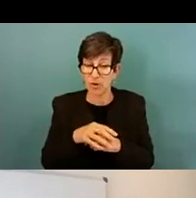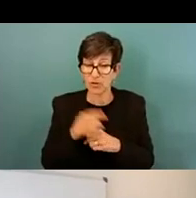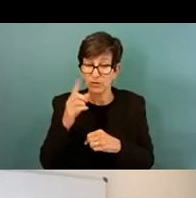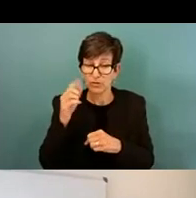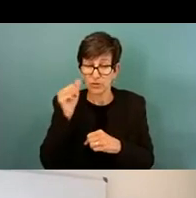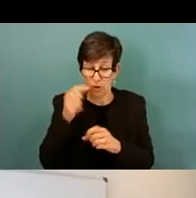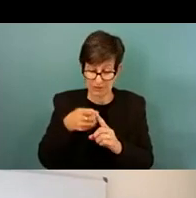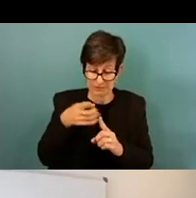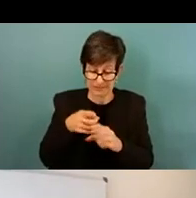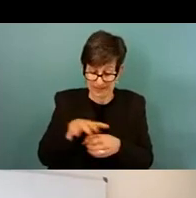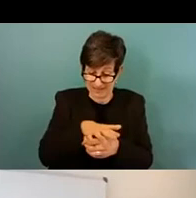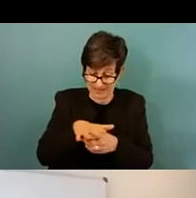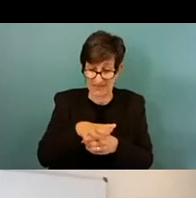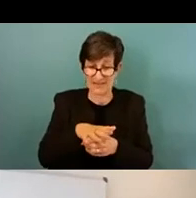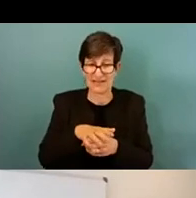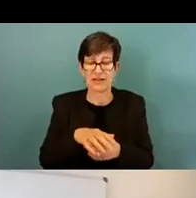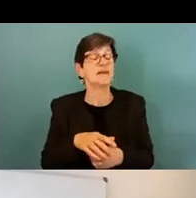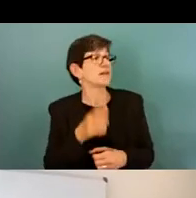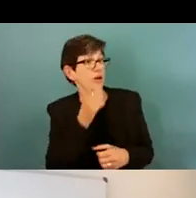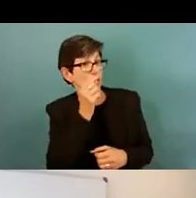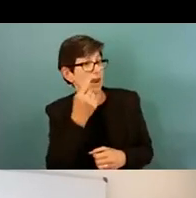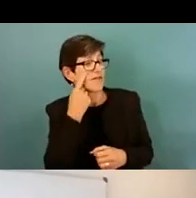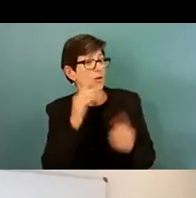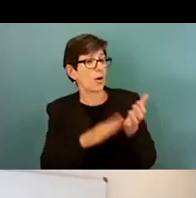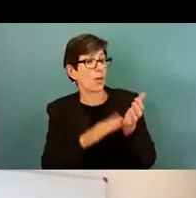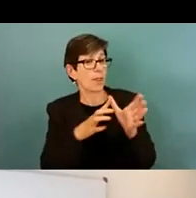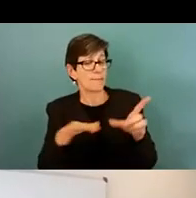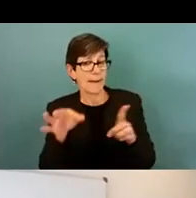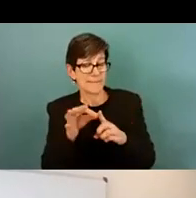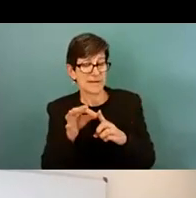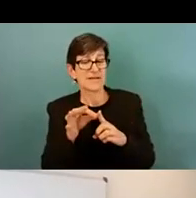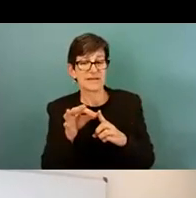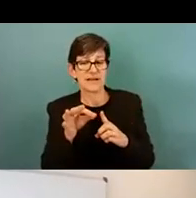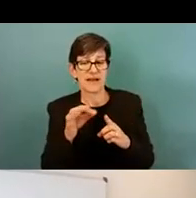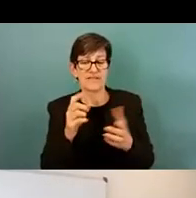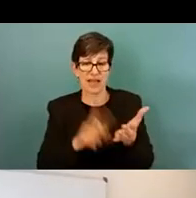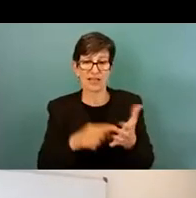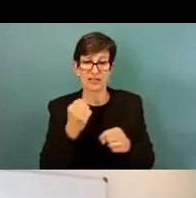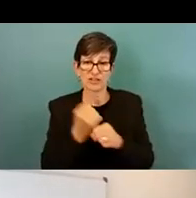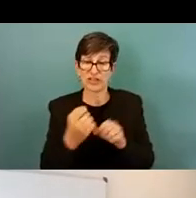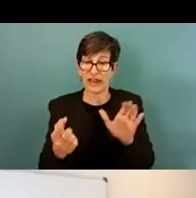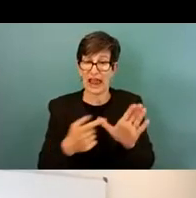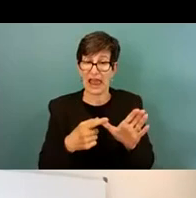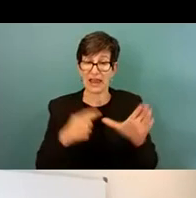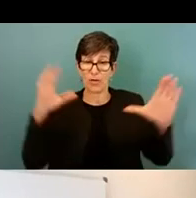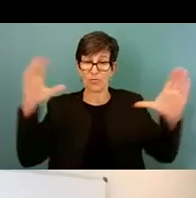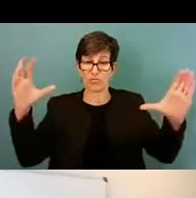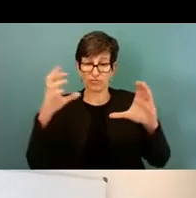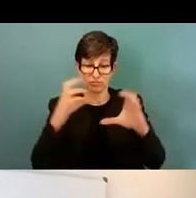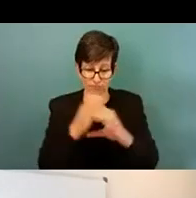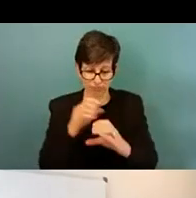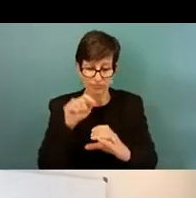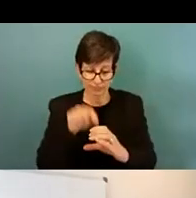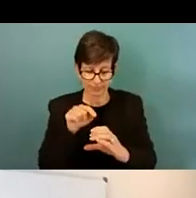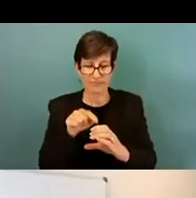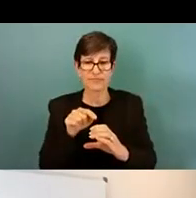So you can look on the maps. And there's certainly at the LGA level, the overall index results,